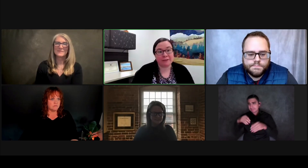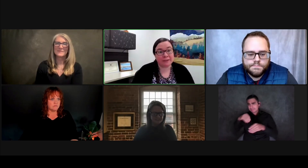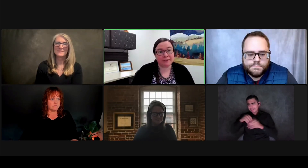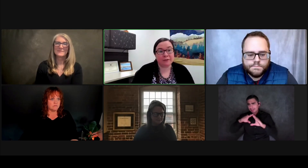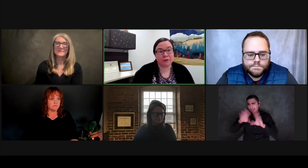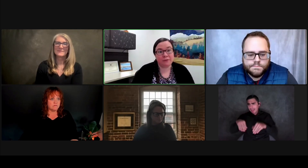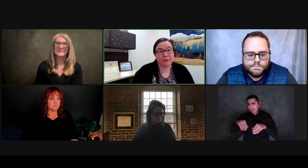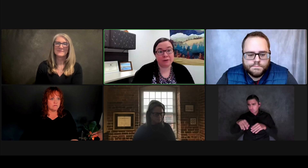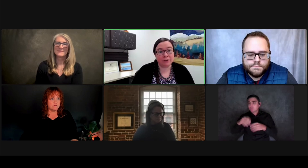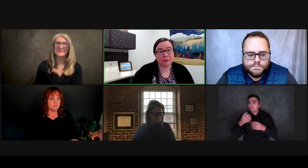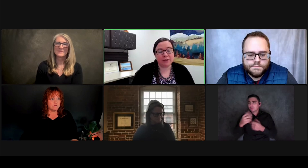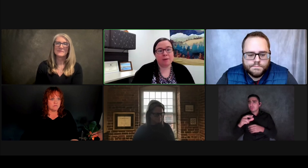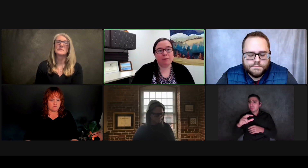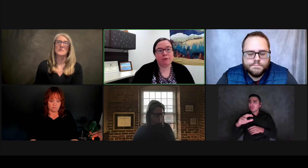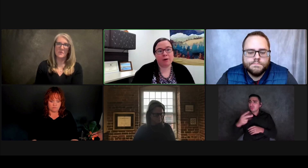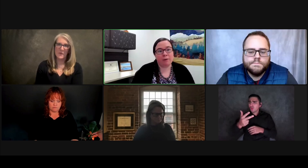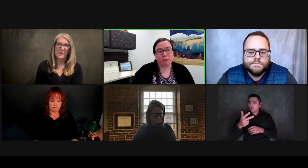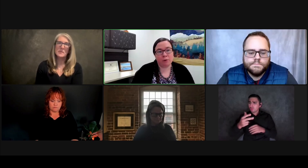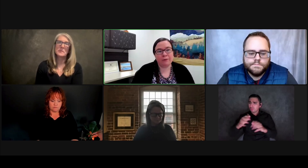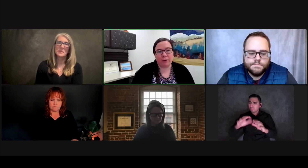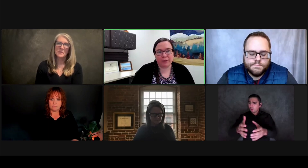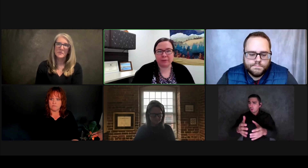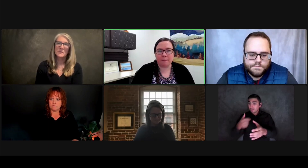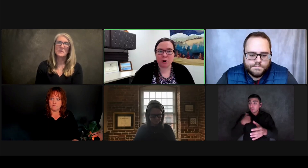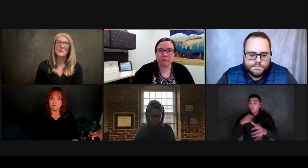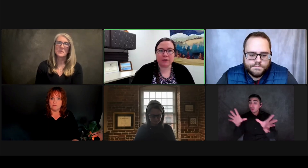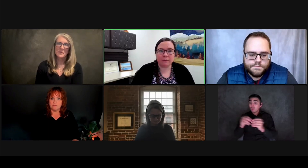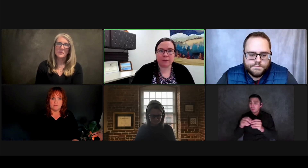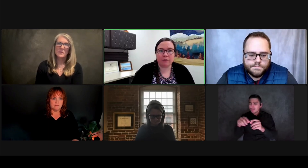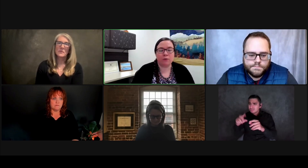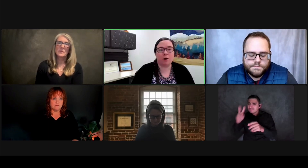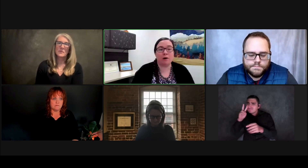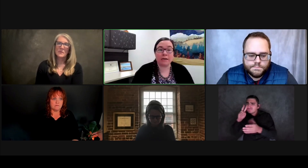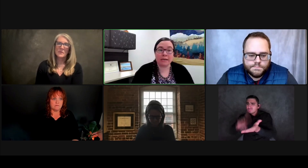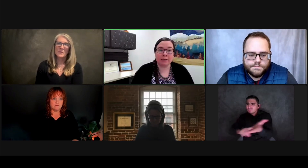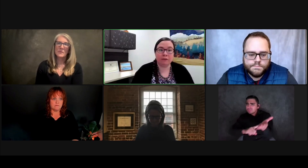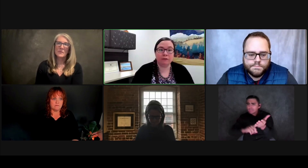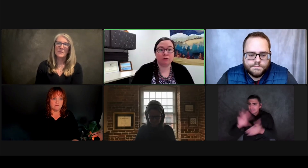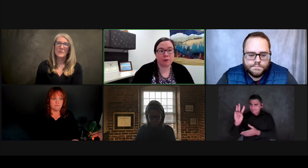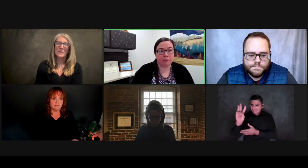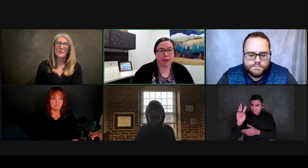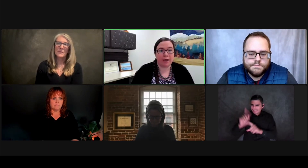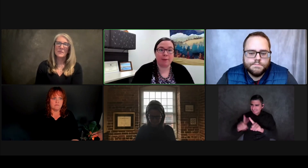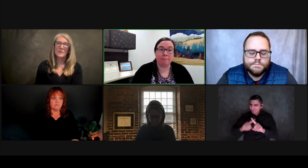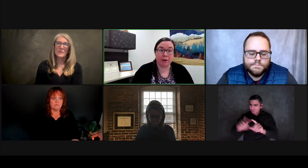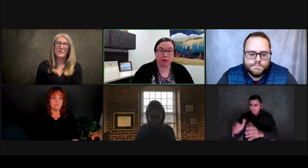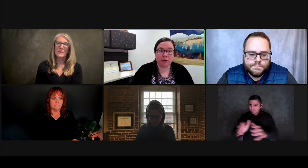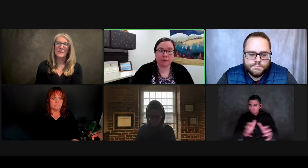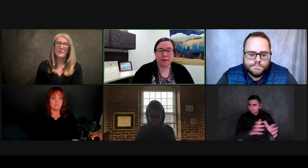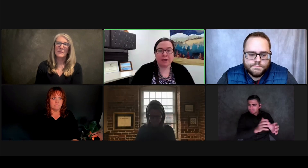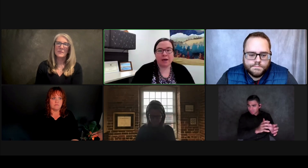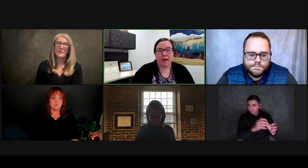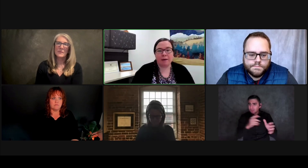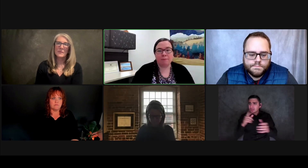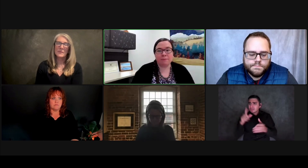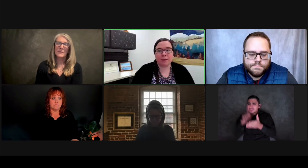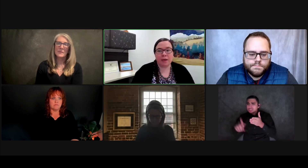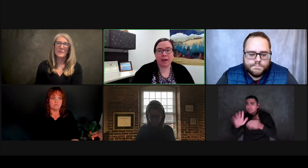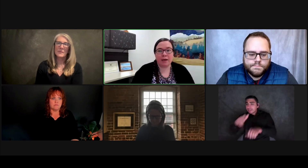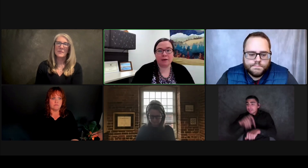We tried about six different vendors before we found the perfect fit for our needs, turnaround time, and budget.